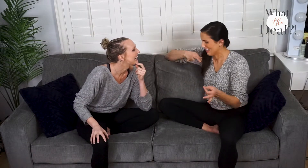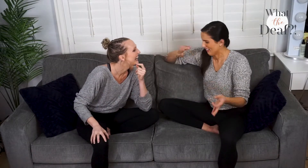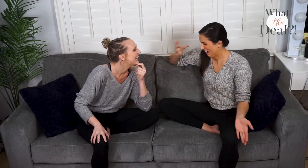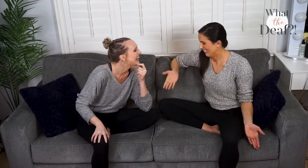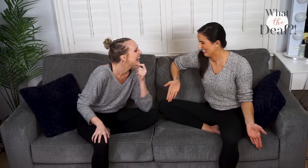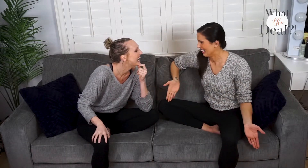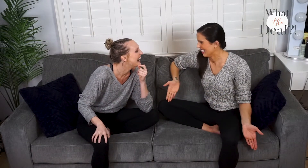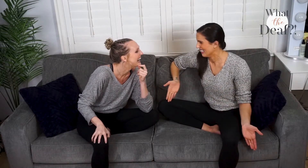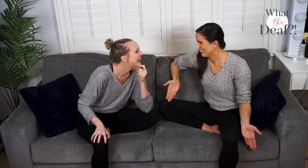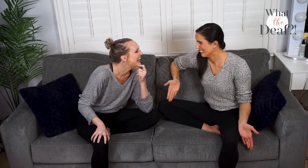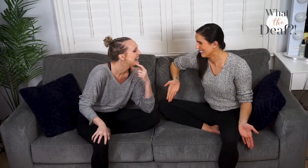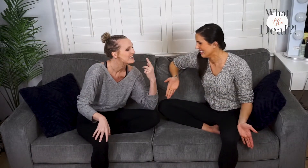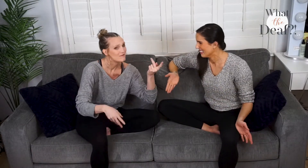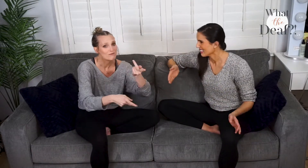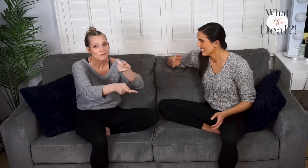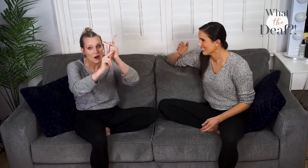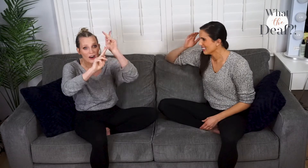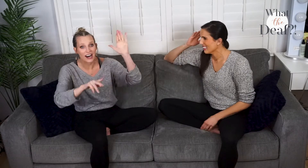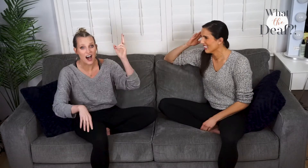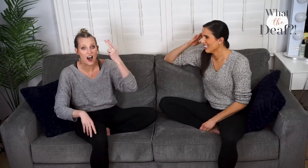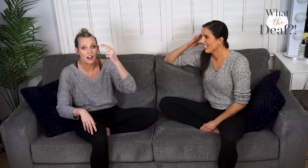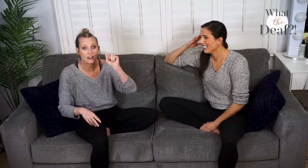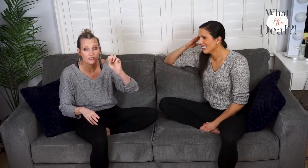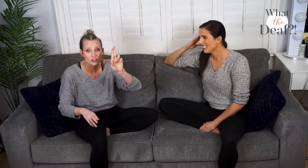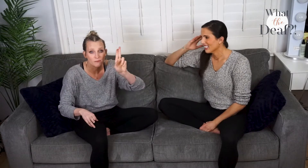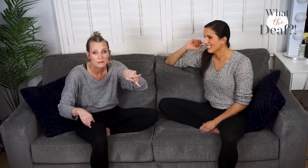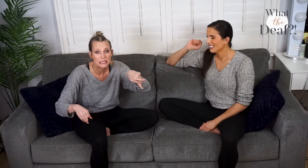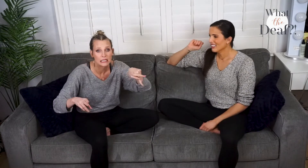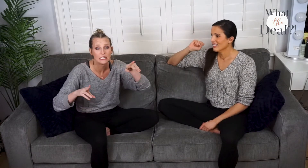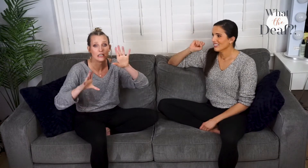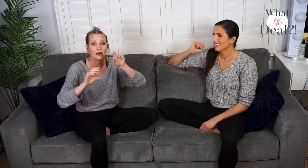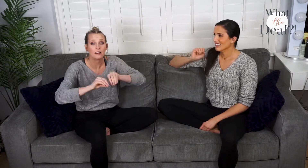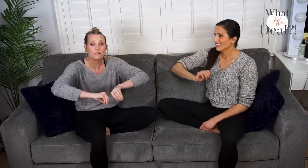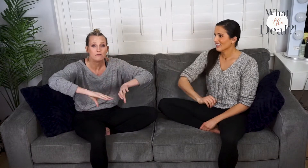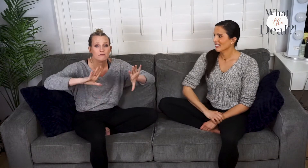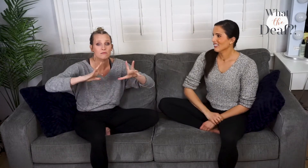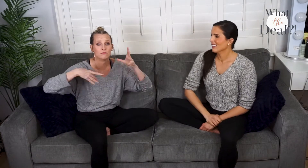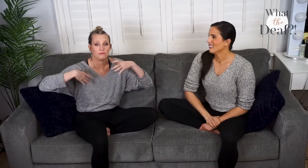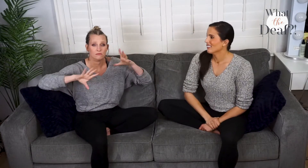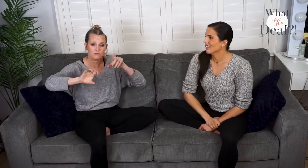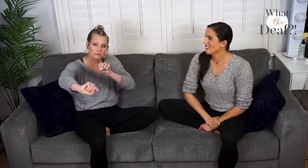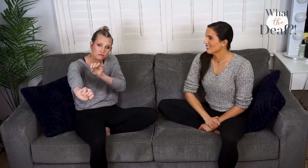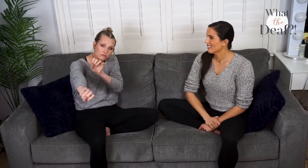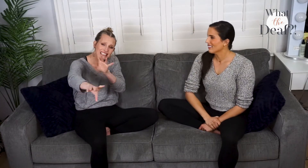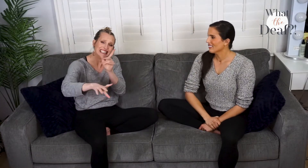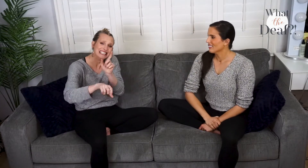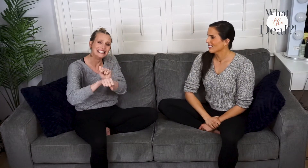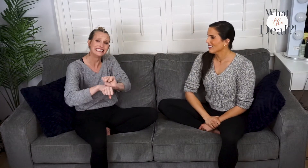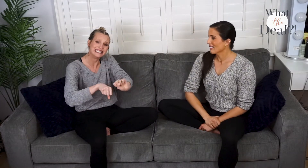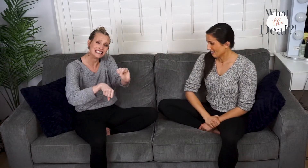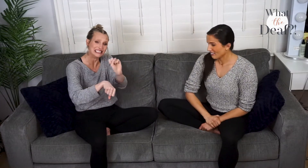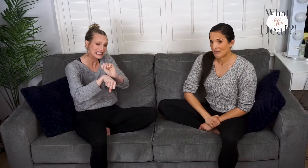I know and wait, explain why. We borrowed her uncle's stand-up paddle board. And we even loaded that up.